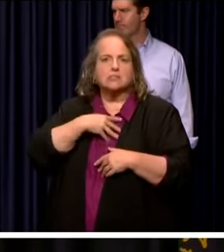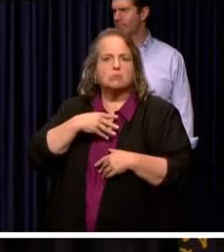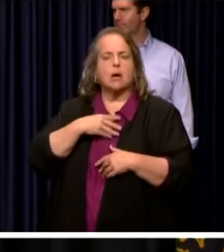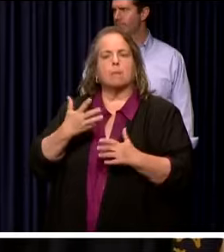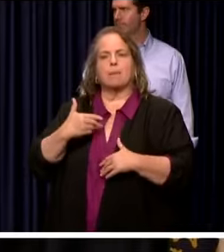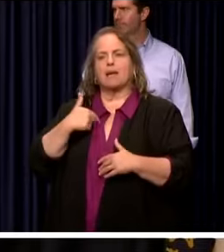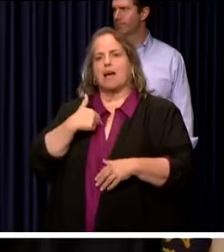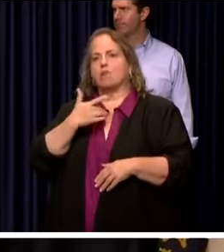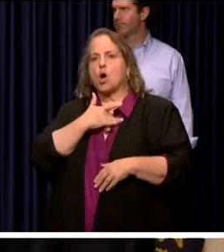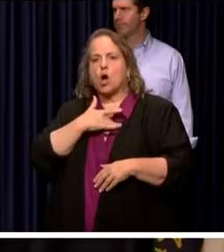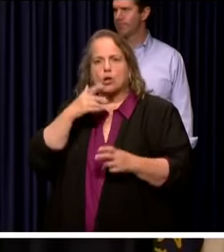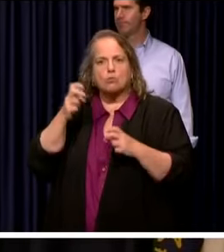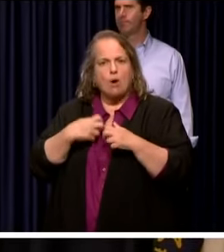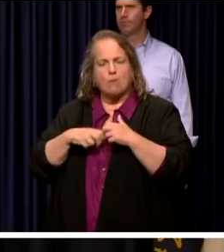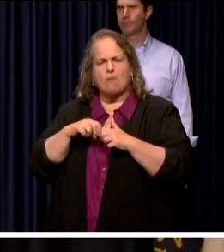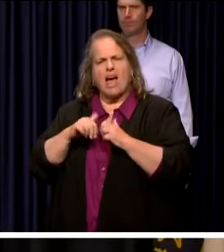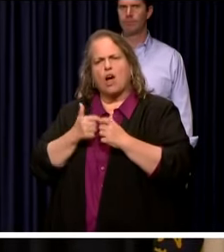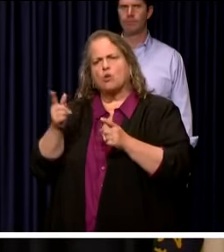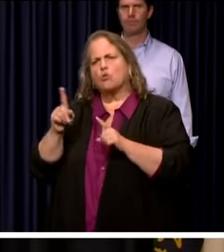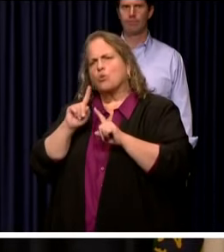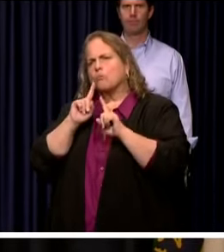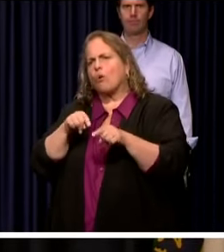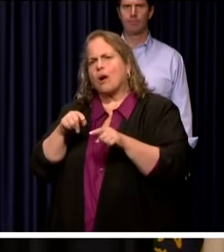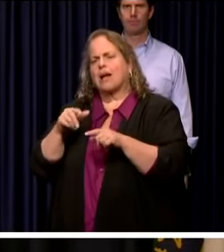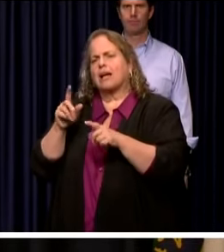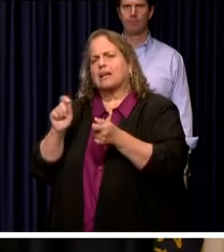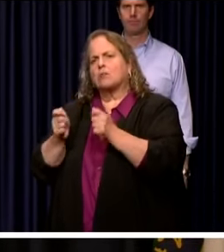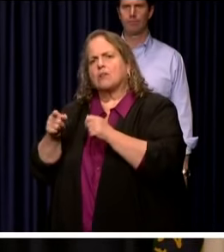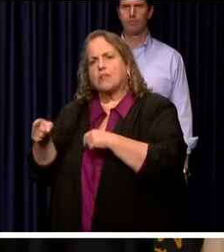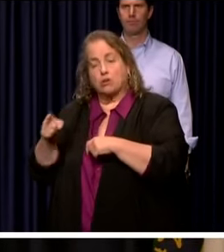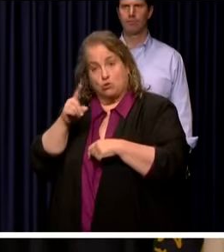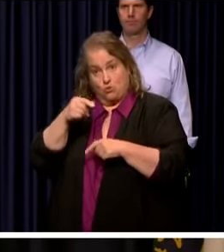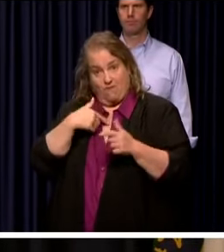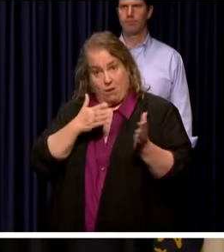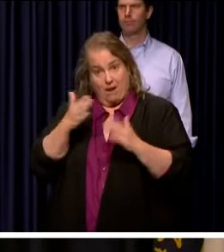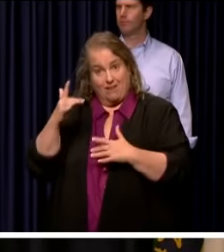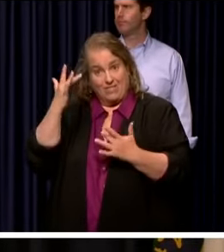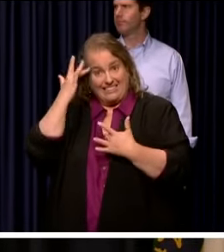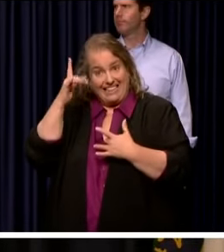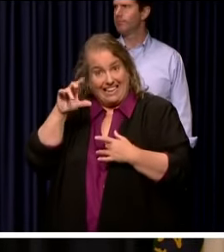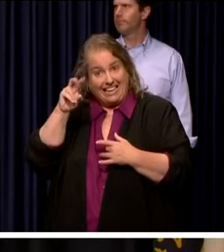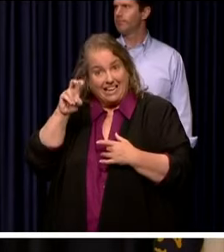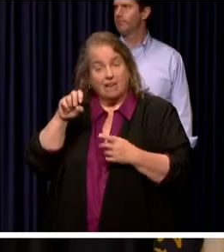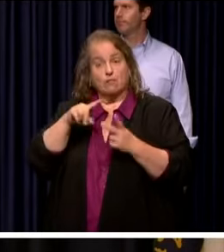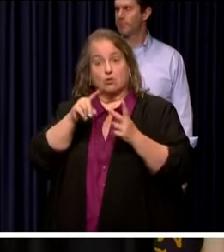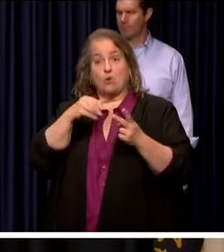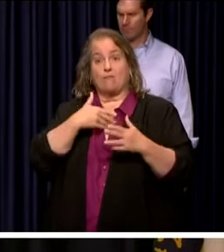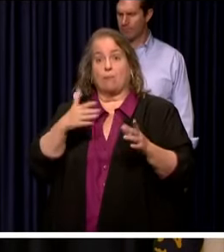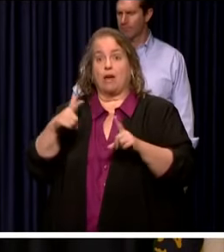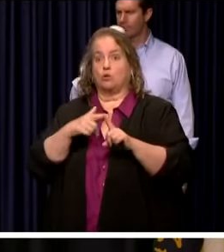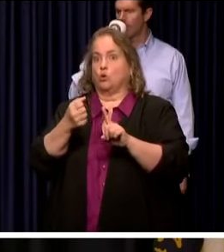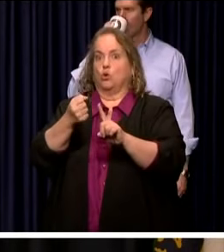THE ECONOMY. AVOIDING A SECOND SPIKE WILL